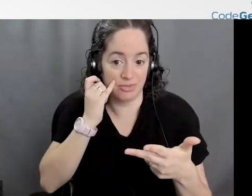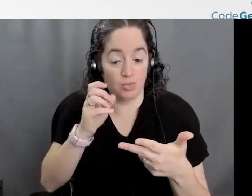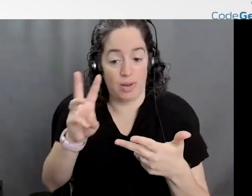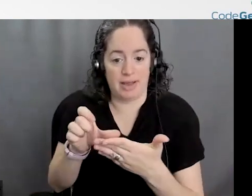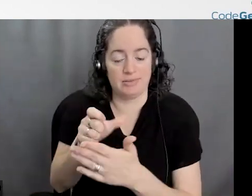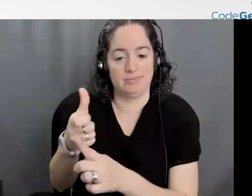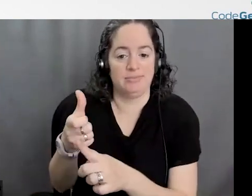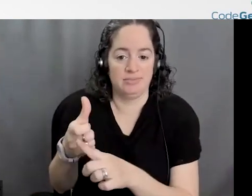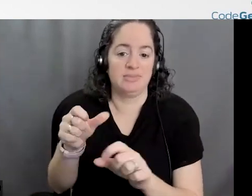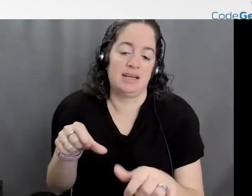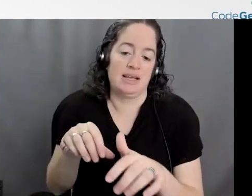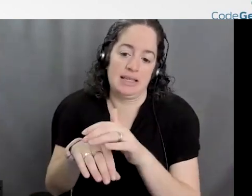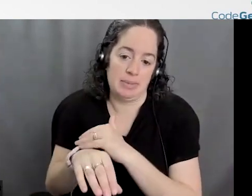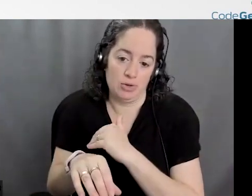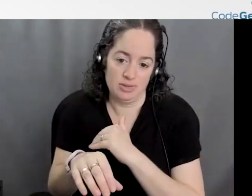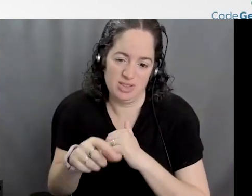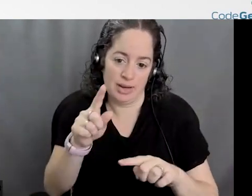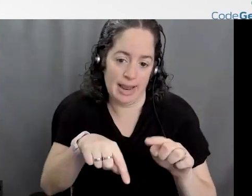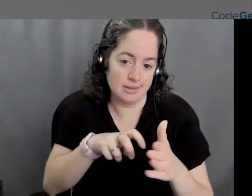There really is no shortcut to figuring it out.